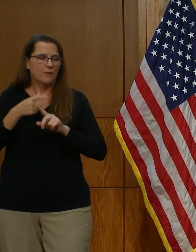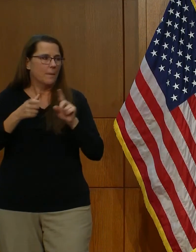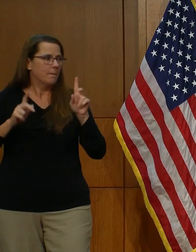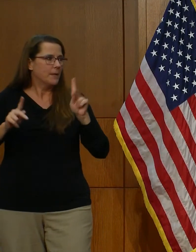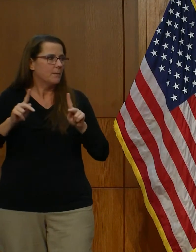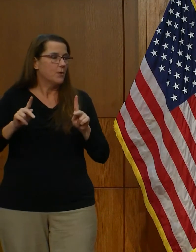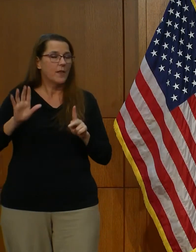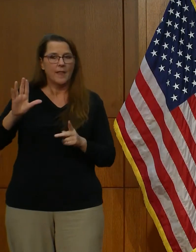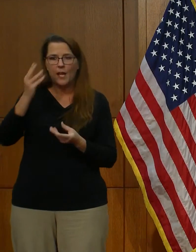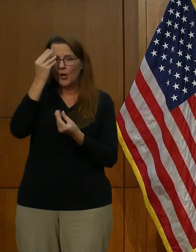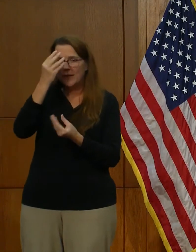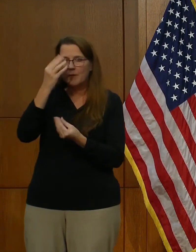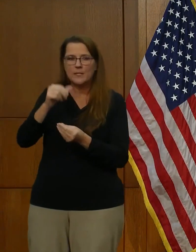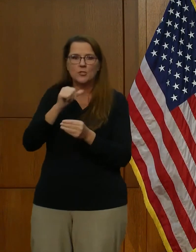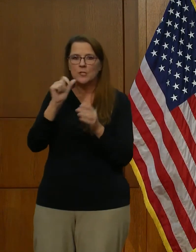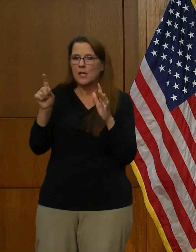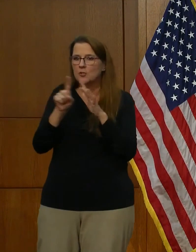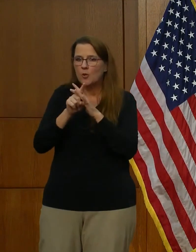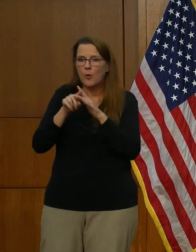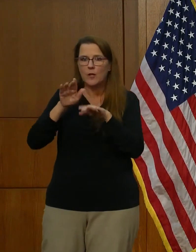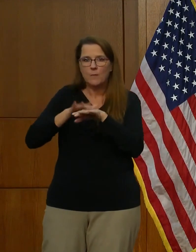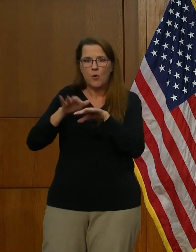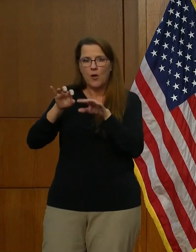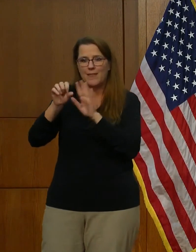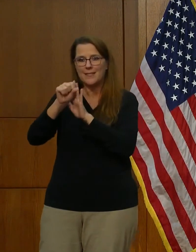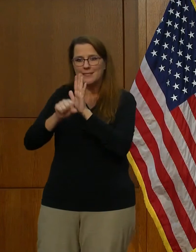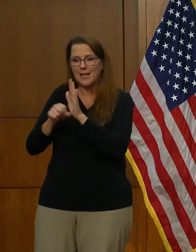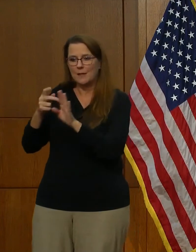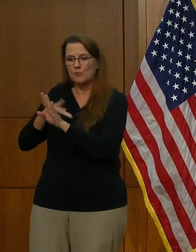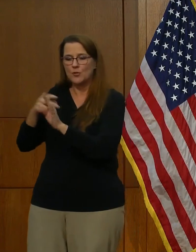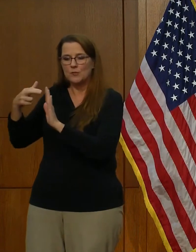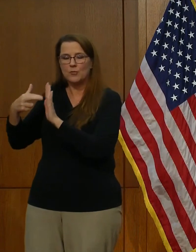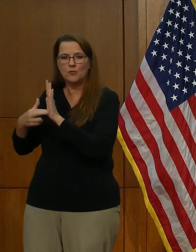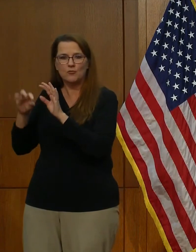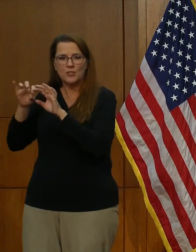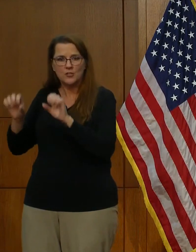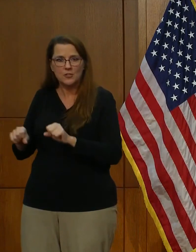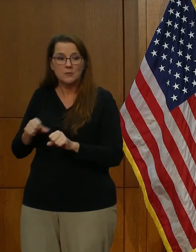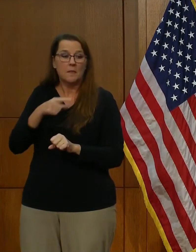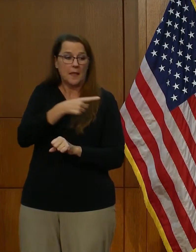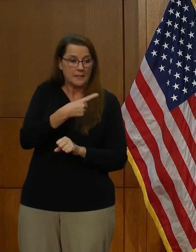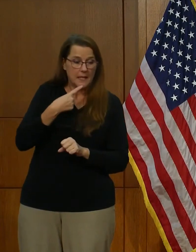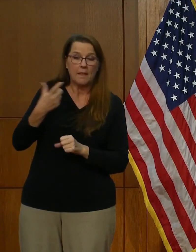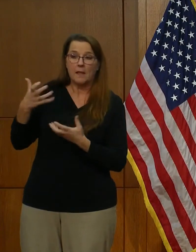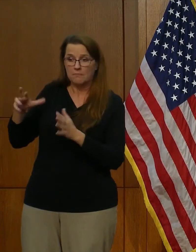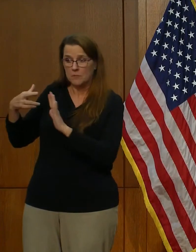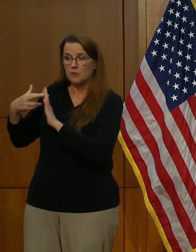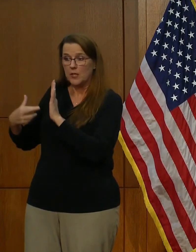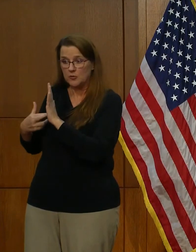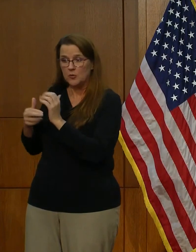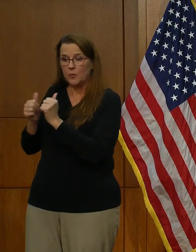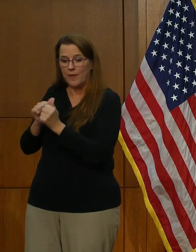WERE CONTINUING TO GET COMPLAINTS FROM PEOPLE UP TO HIS LIST TO SWEEP THEIR INFORMATION ISN'T SHOWING UP.